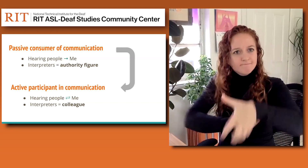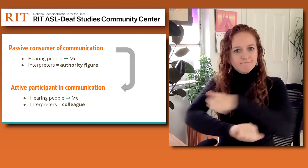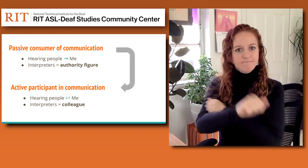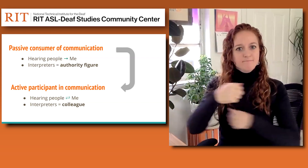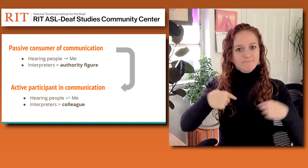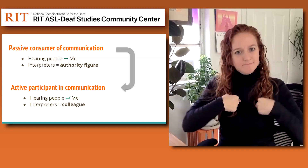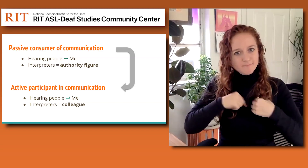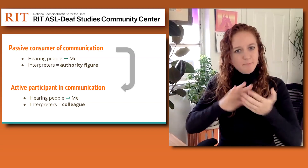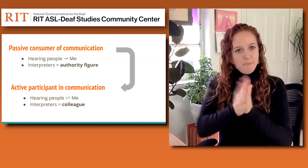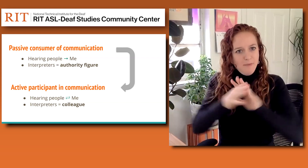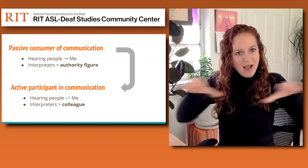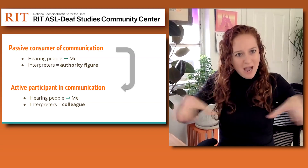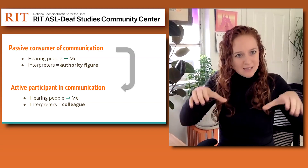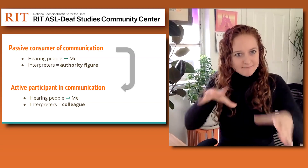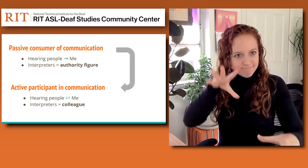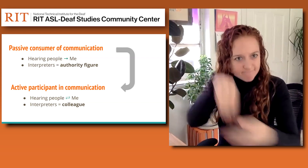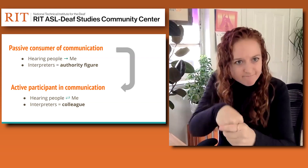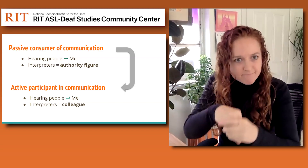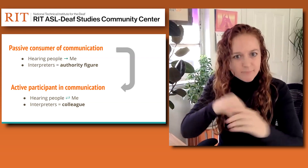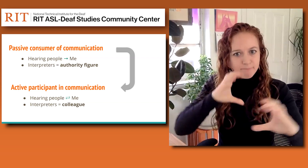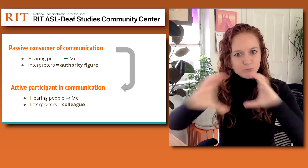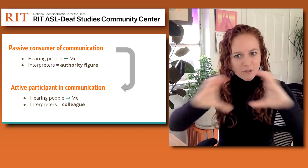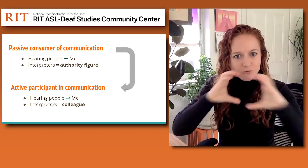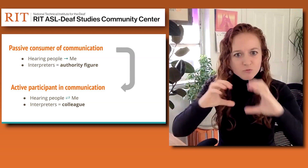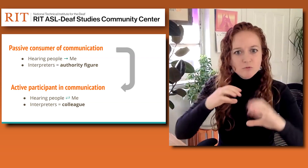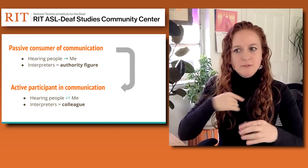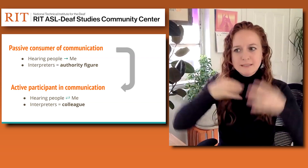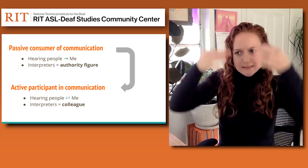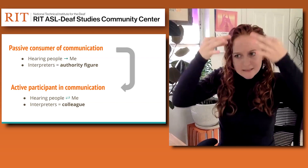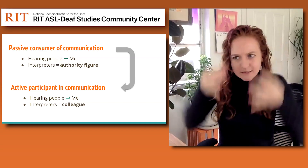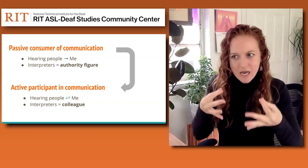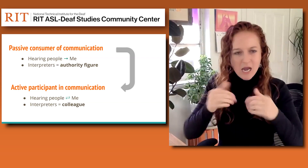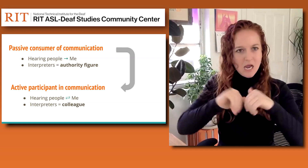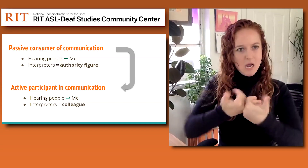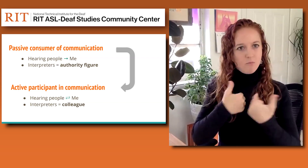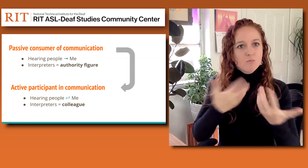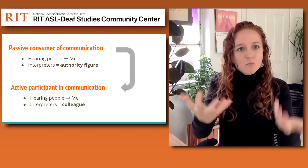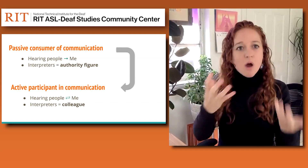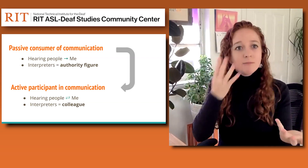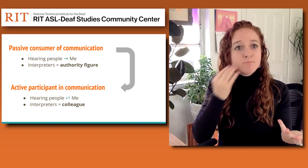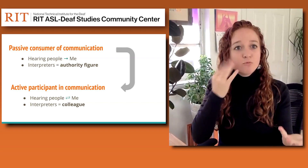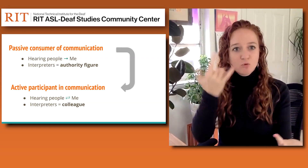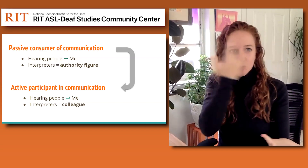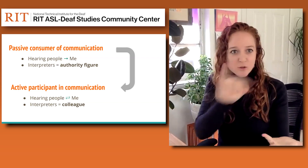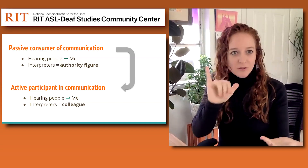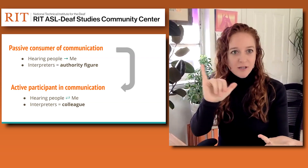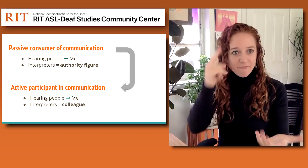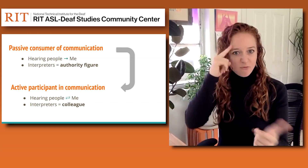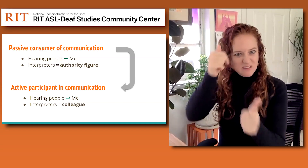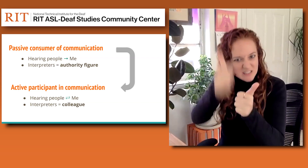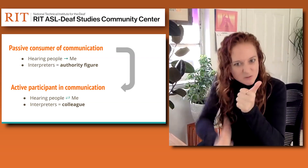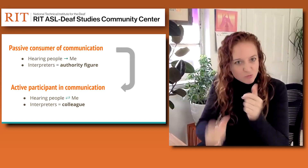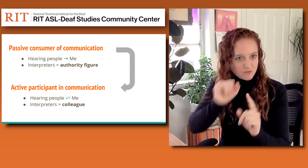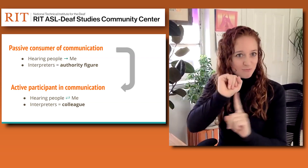So from then on, I decided, you know what? I need to become an active participant in my communication, and I need to decide